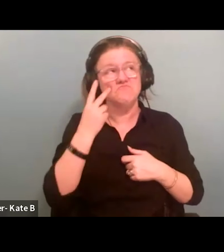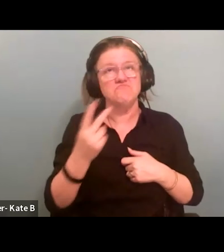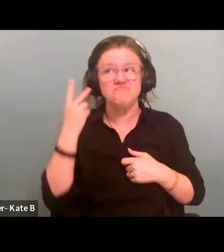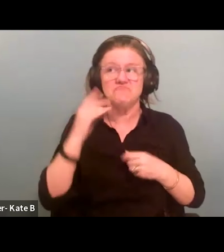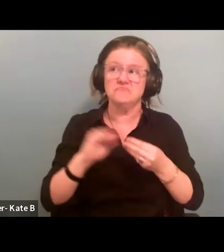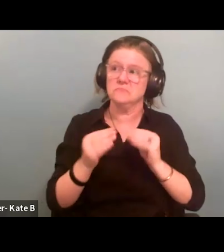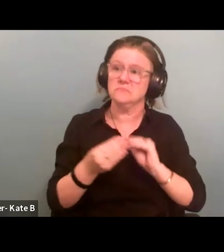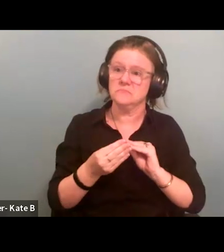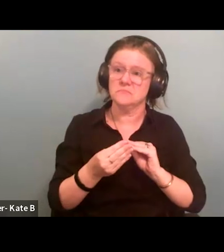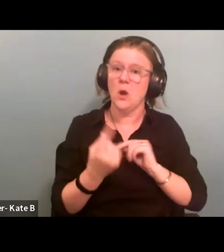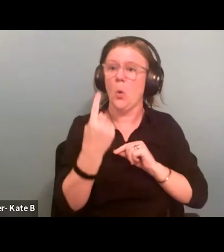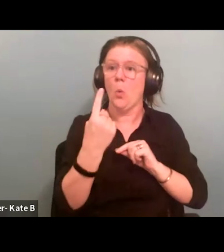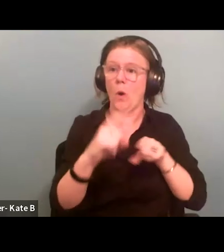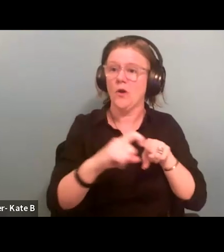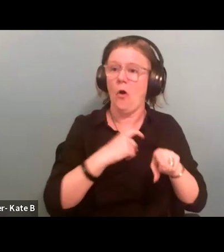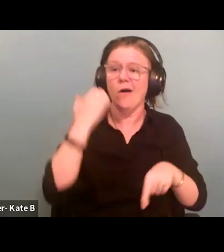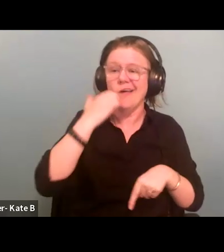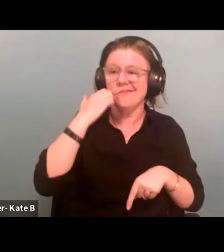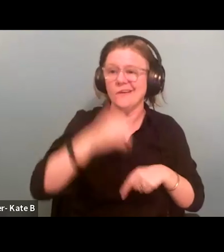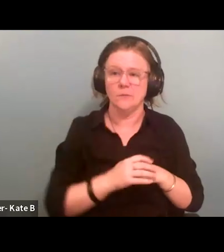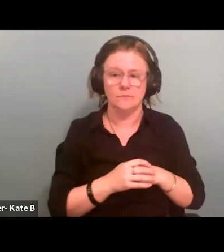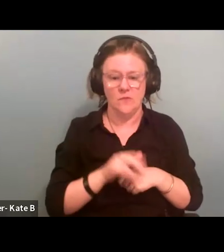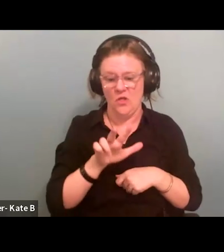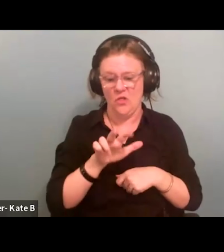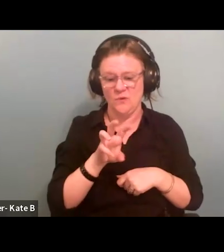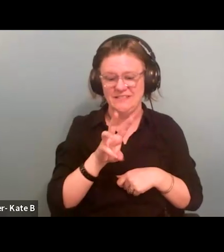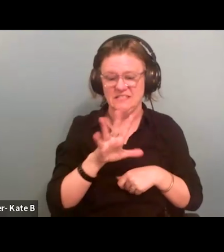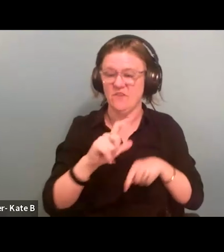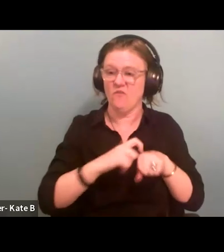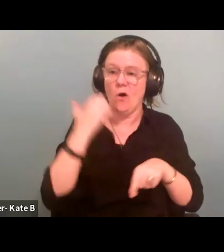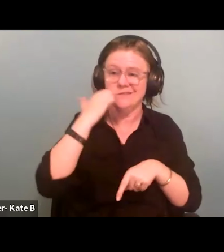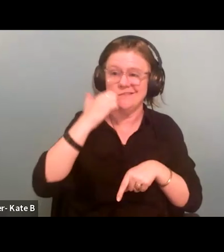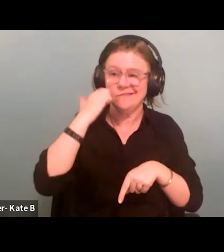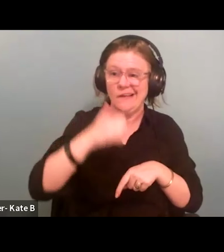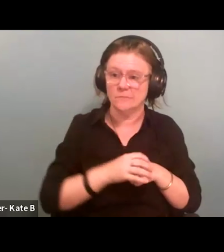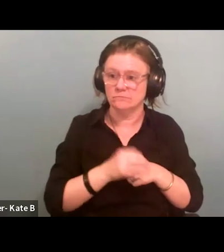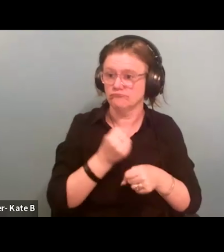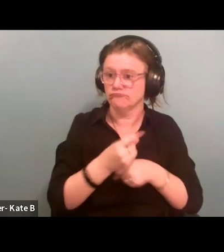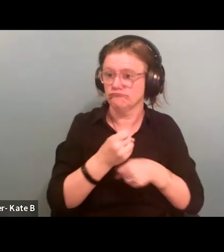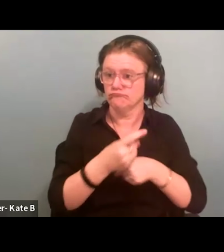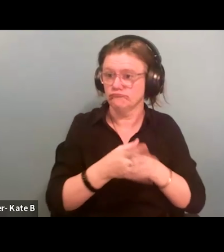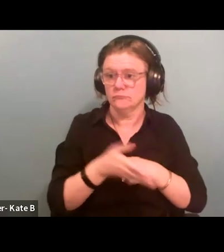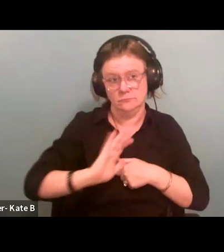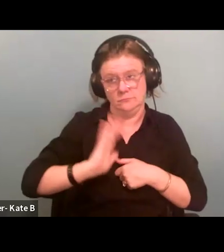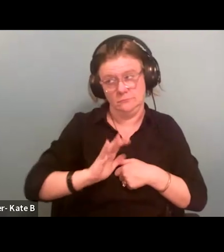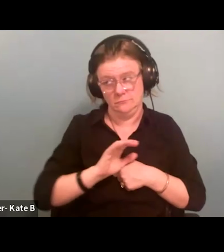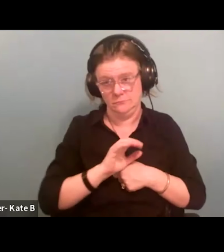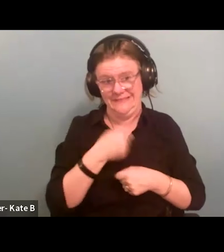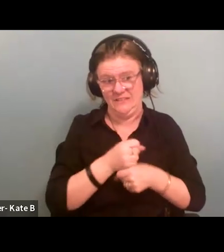We used to get one report a day. We used to get 365 reports in a year. That was back in the 2017 era.